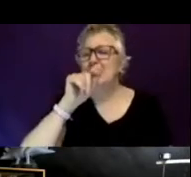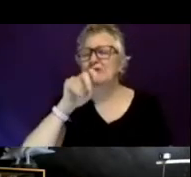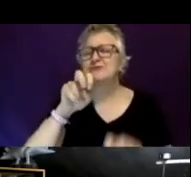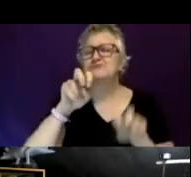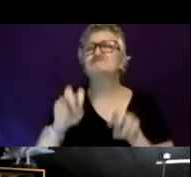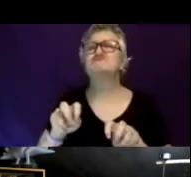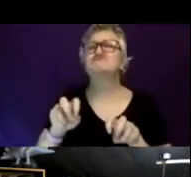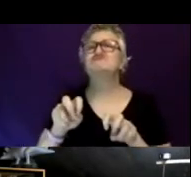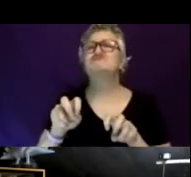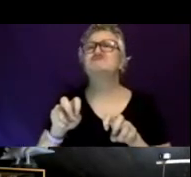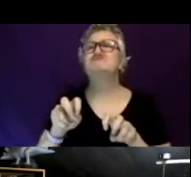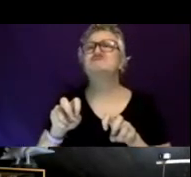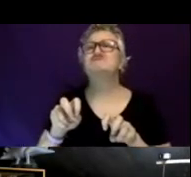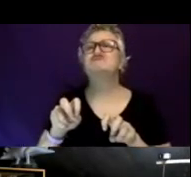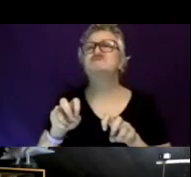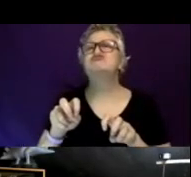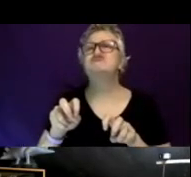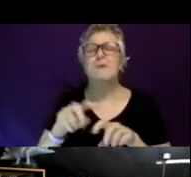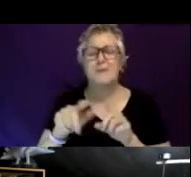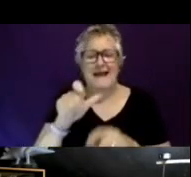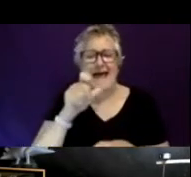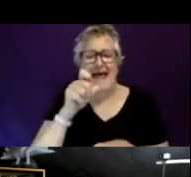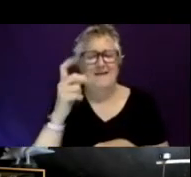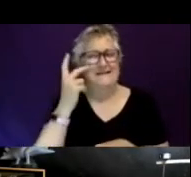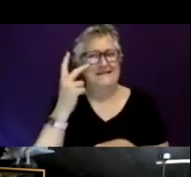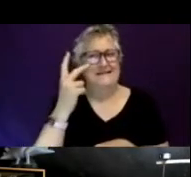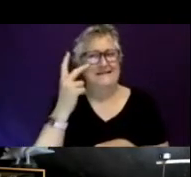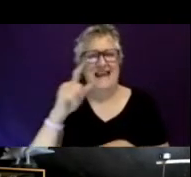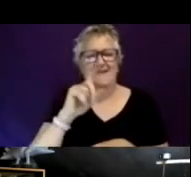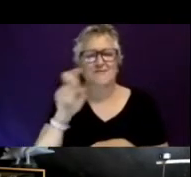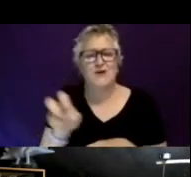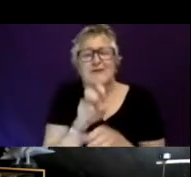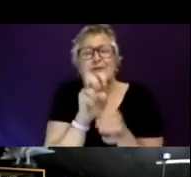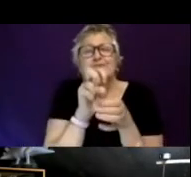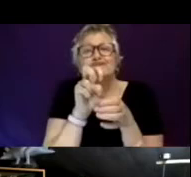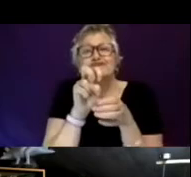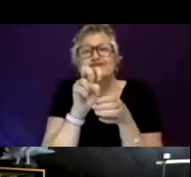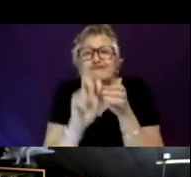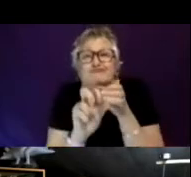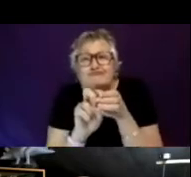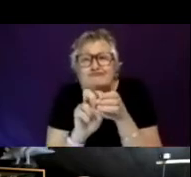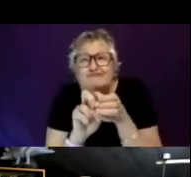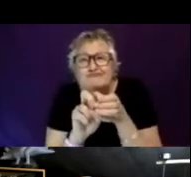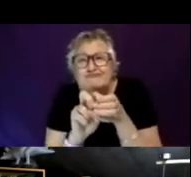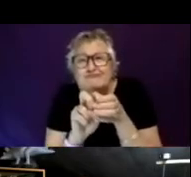I haven't seen any of them get in there, and try to snuggle in or anything.